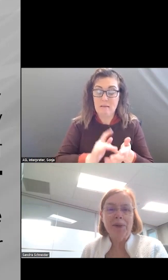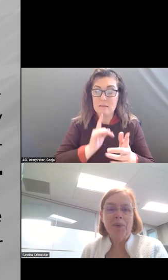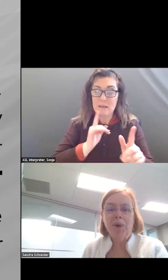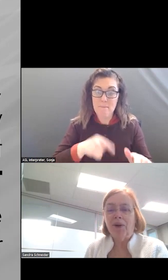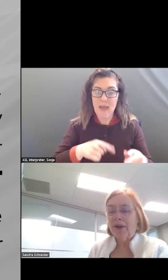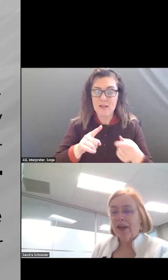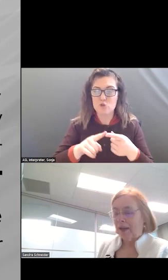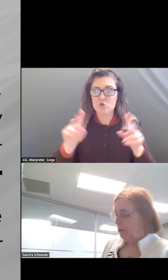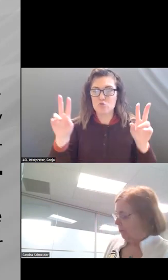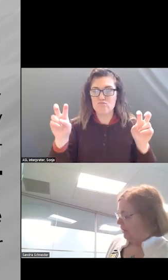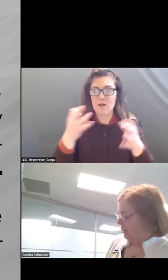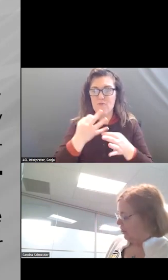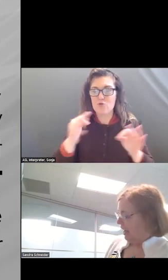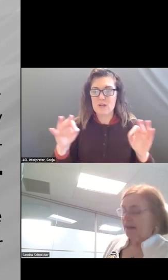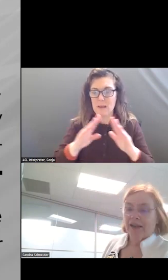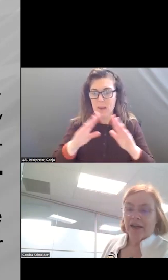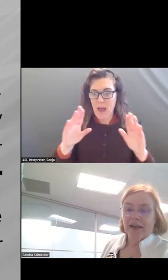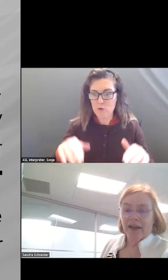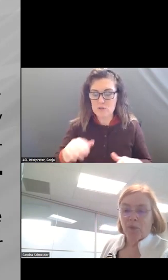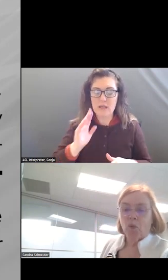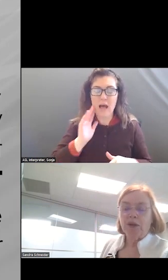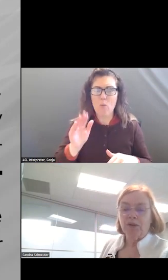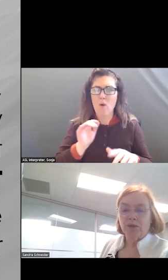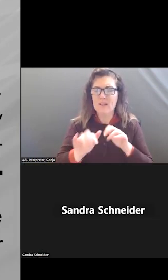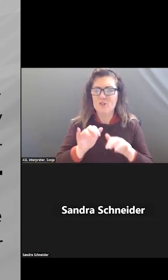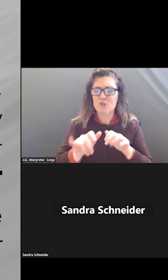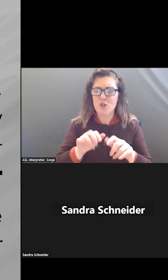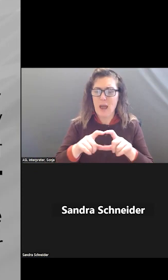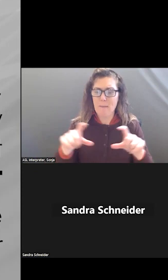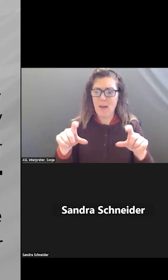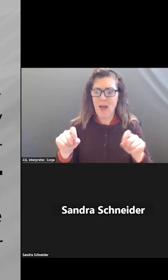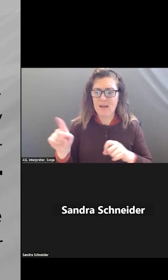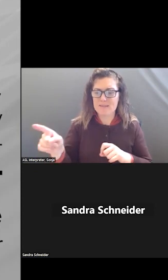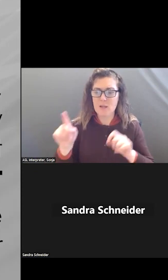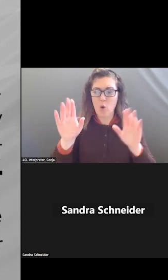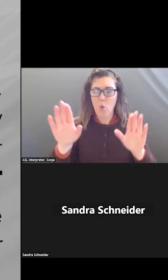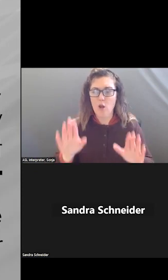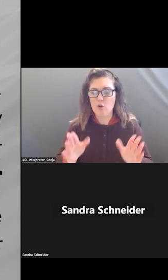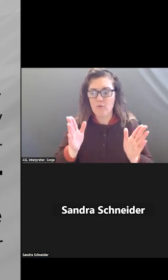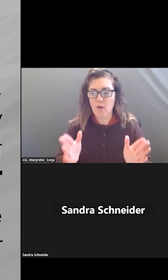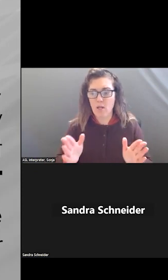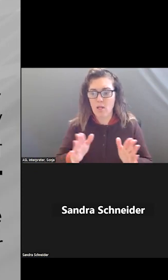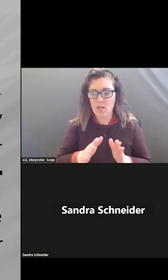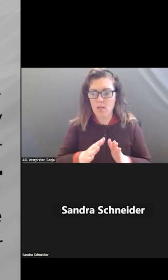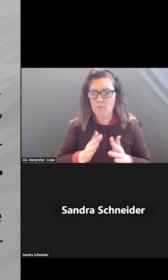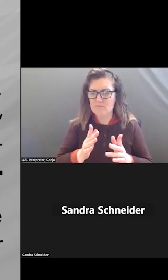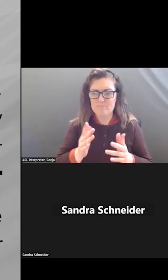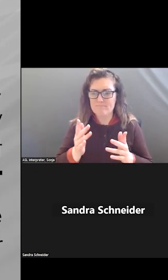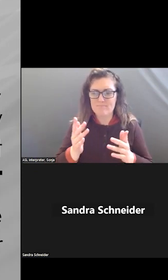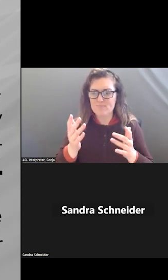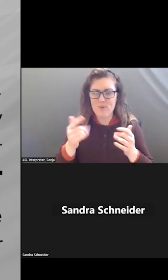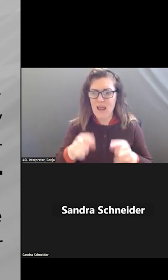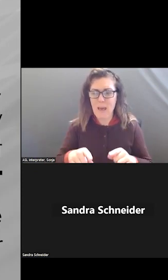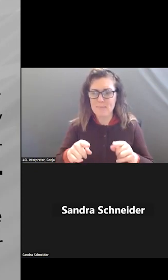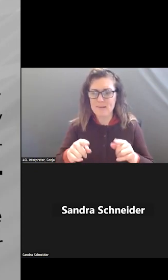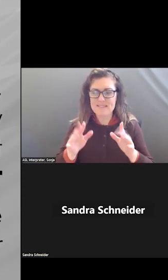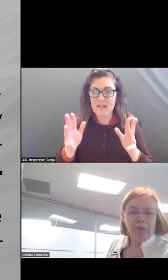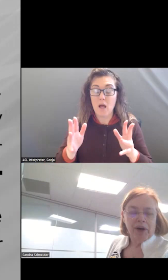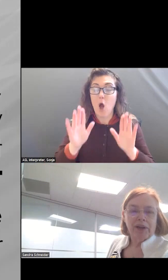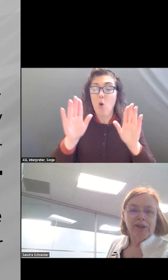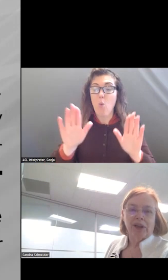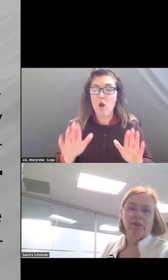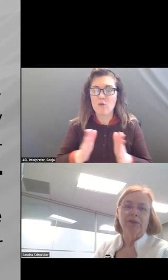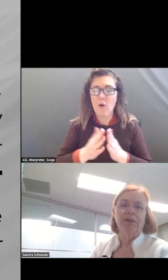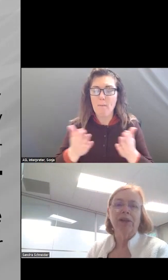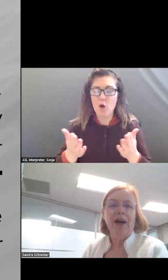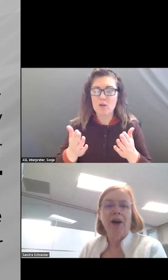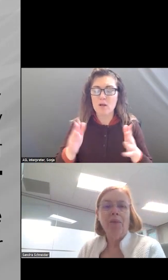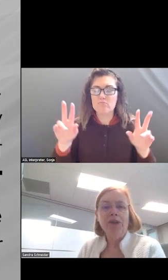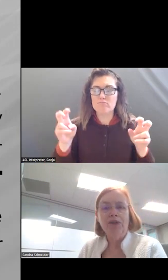PEOPLE WELL. I AM GOING TO PUT IN THE CHAT A WONDERFUL BOOK CALLED AMERICAN SIRENS WHICH